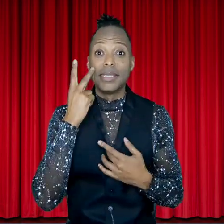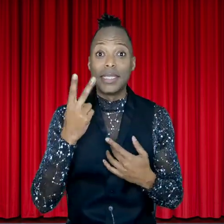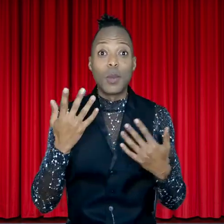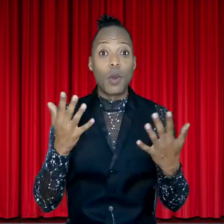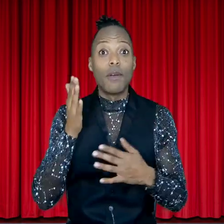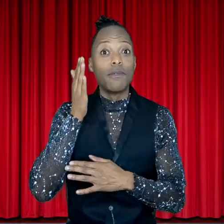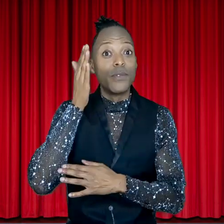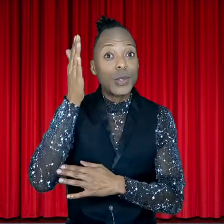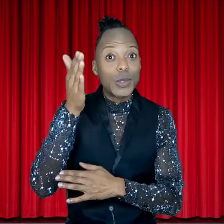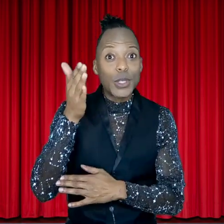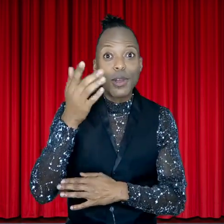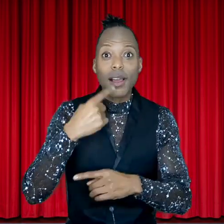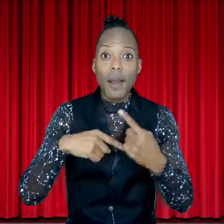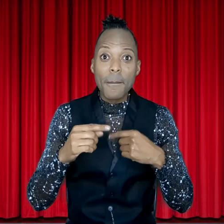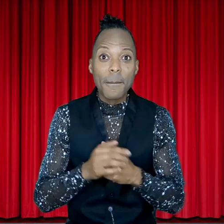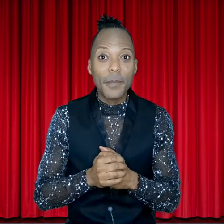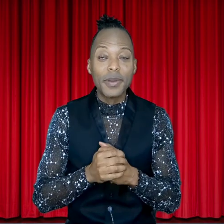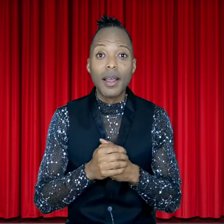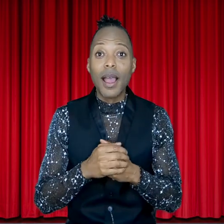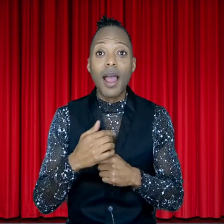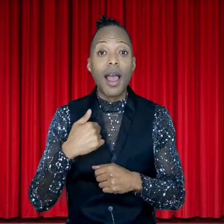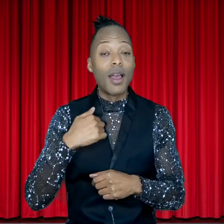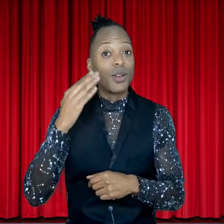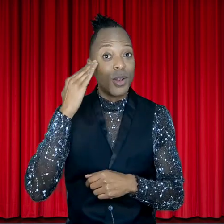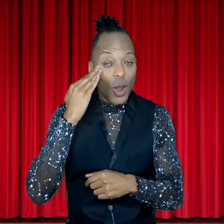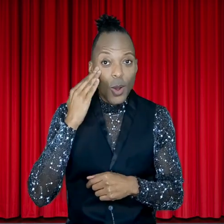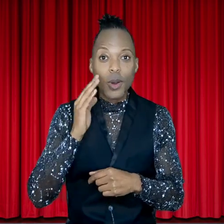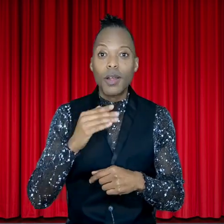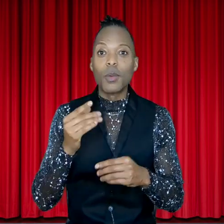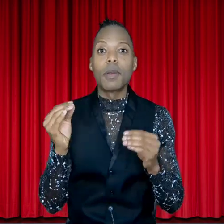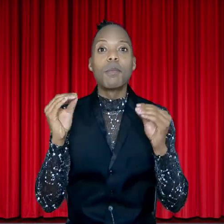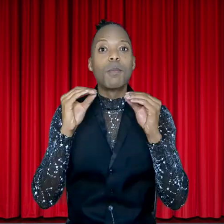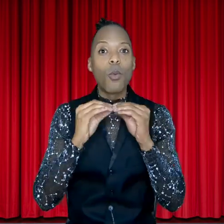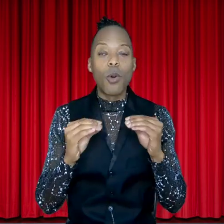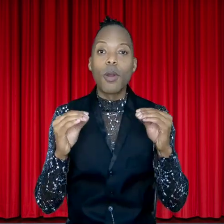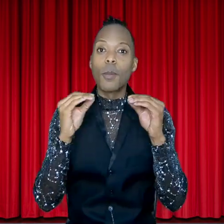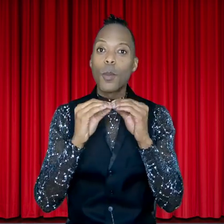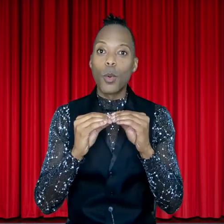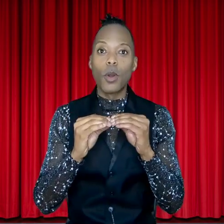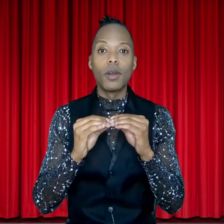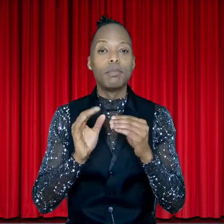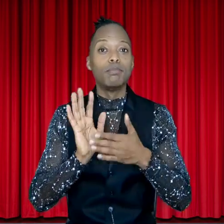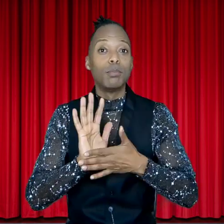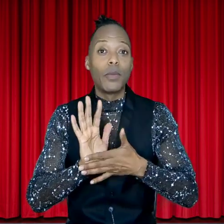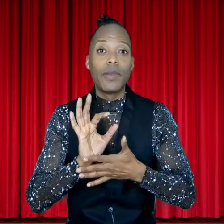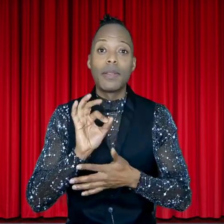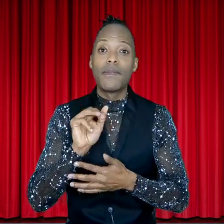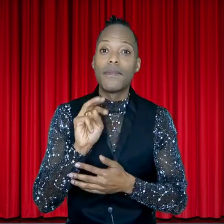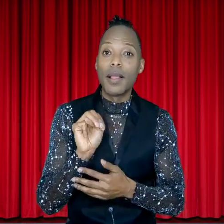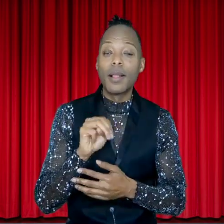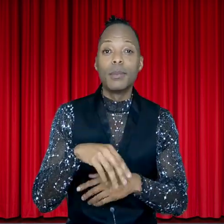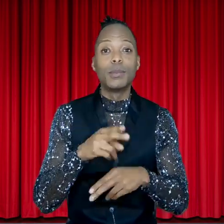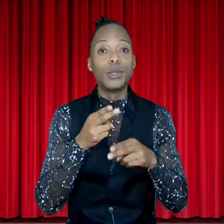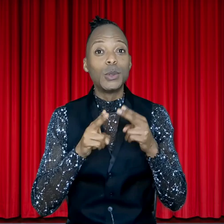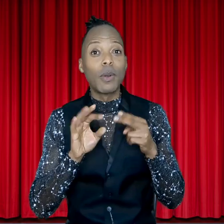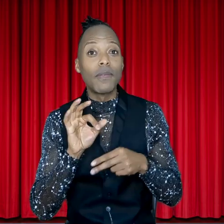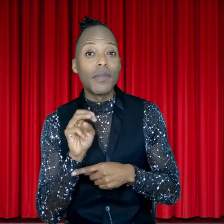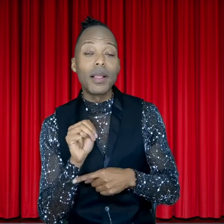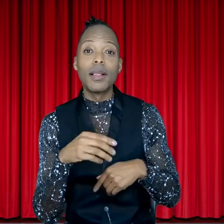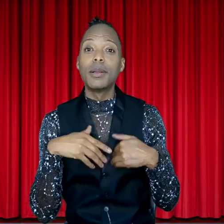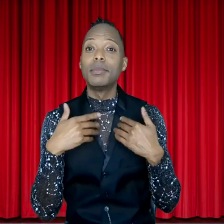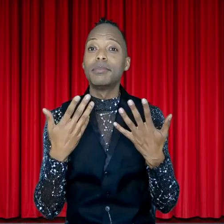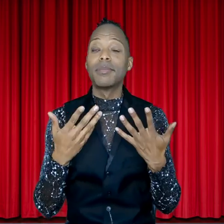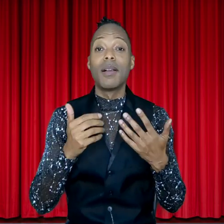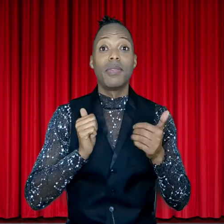I know there will be more movies, films, short films in the small theaters, and opportunities.